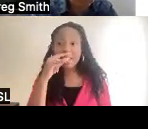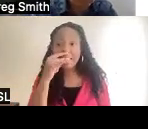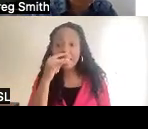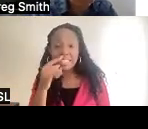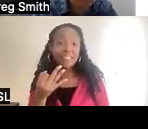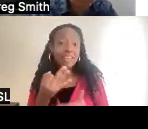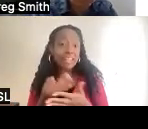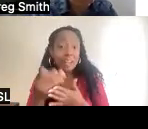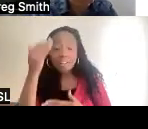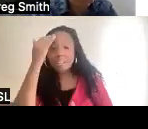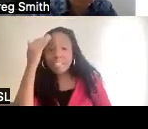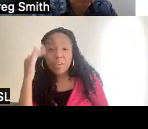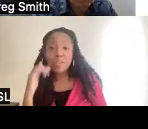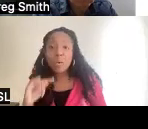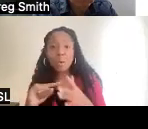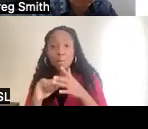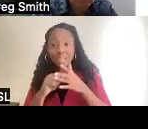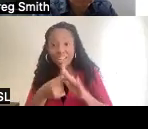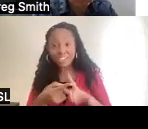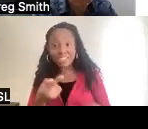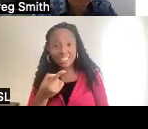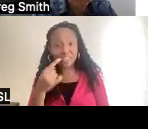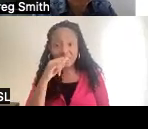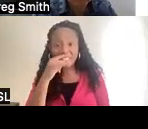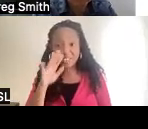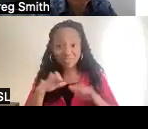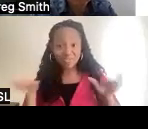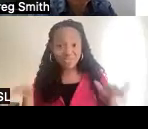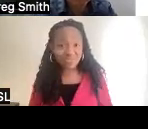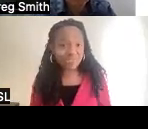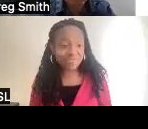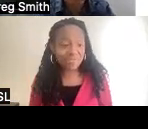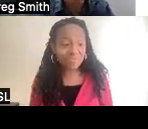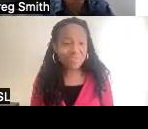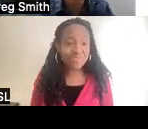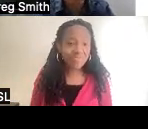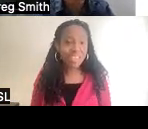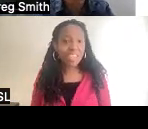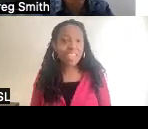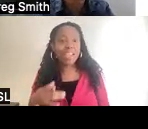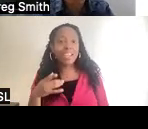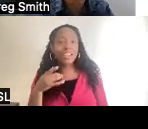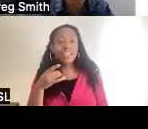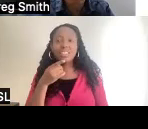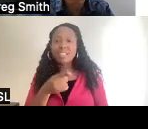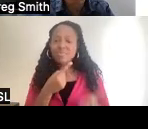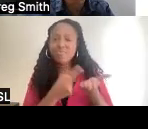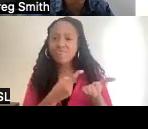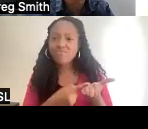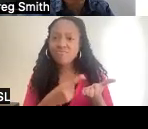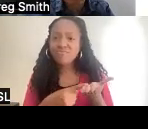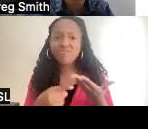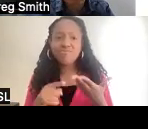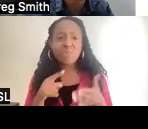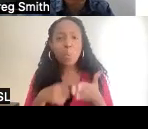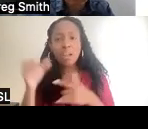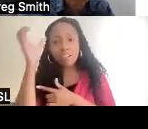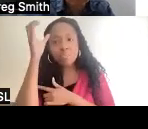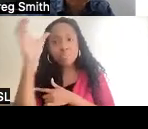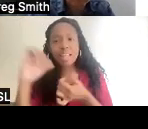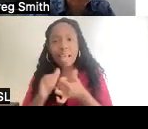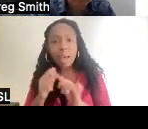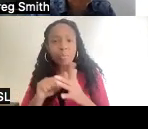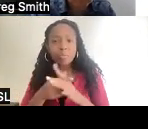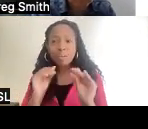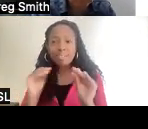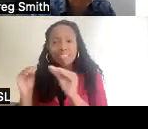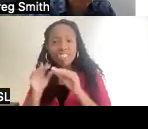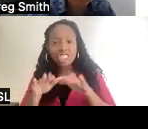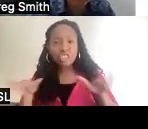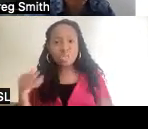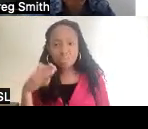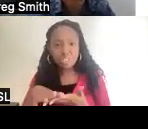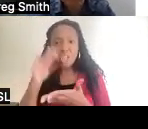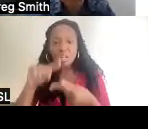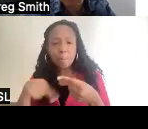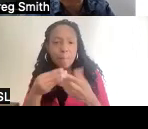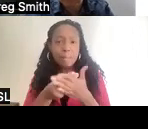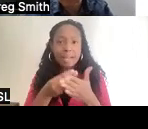beginners so this discusses what concepts to start teaching with um like money savings and